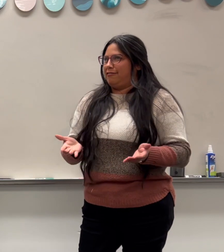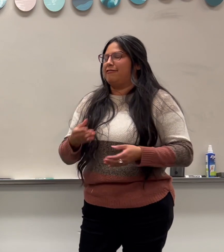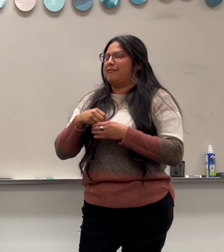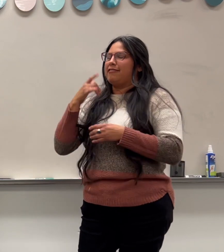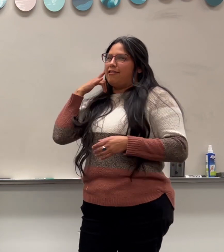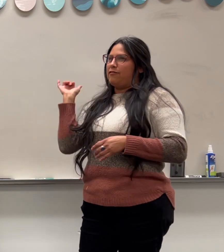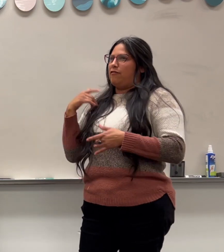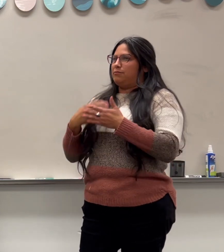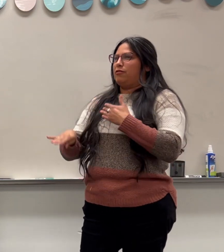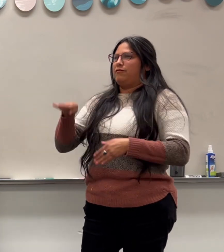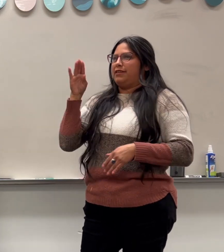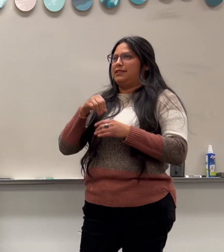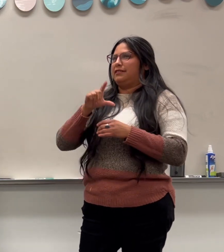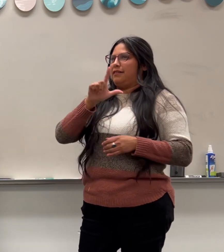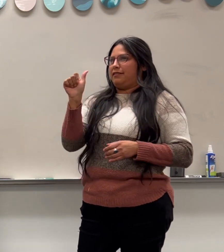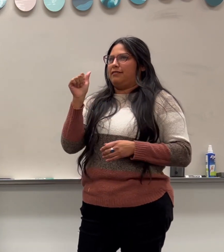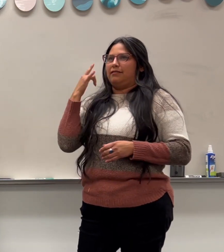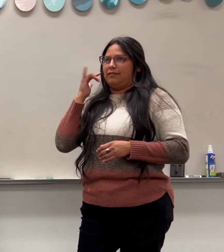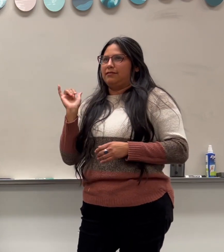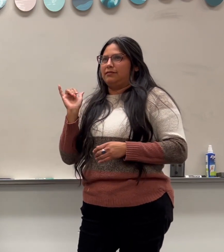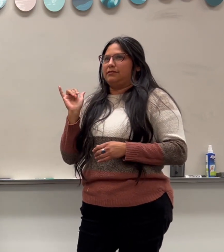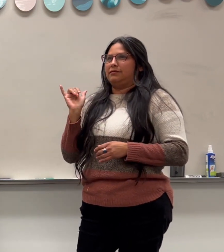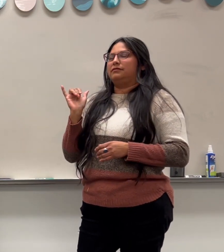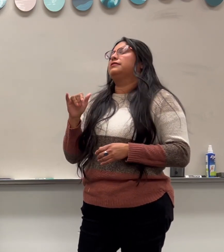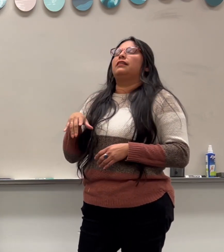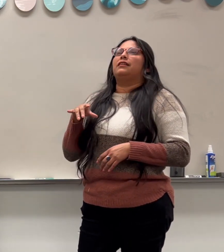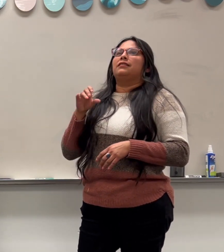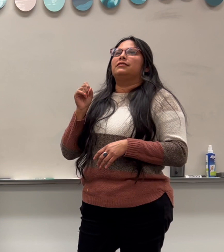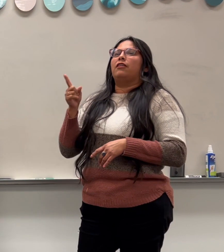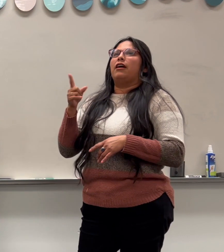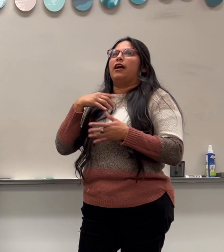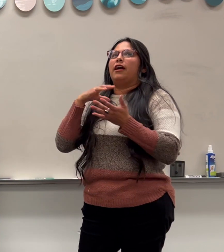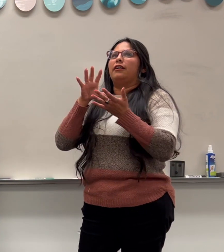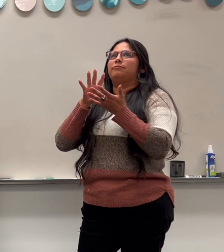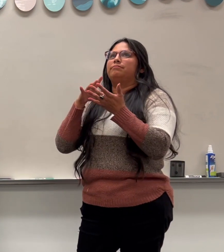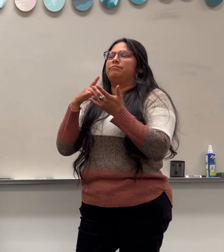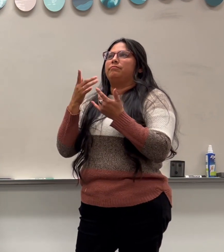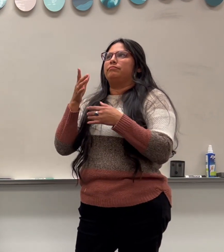um that was in California that was actually not here I was born and raised in LA California so